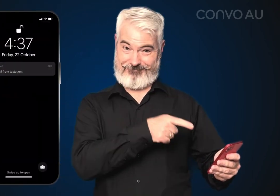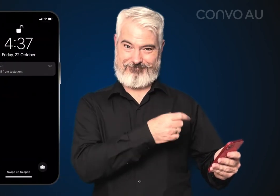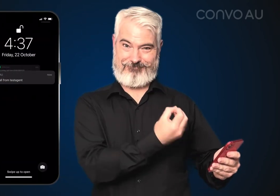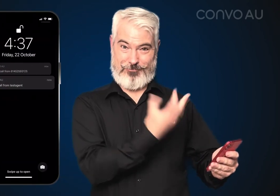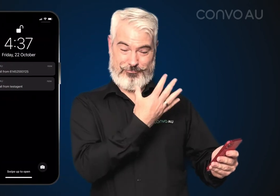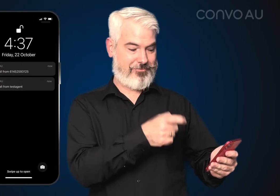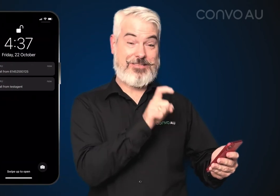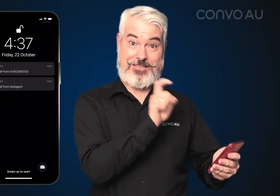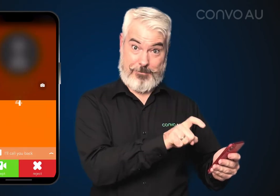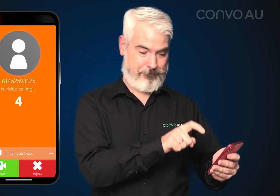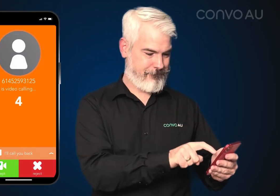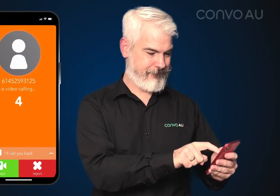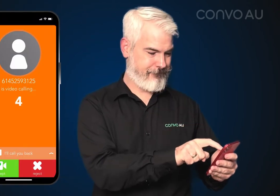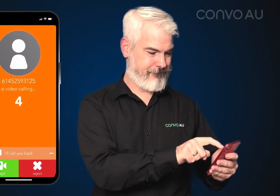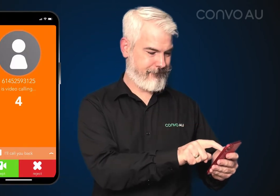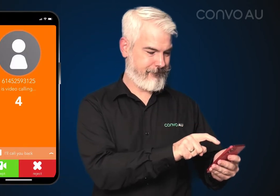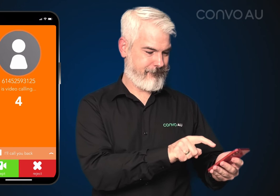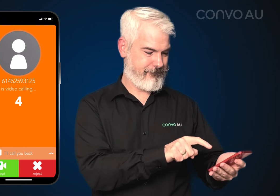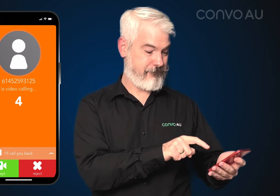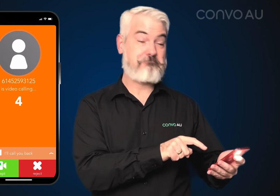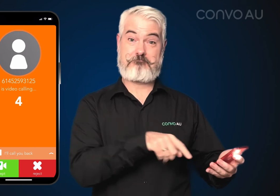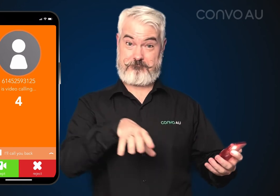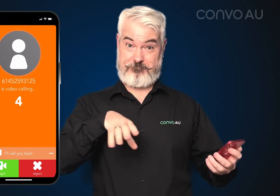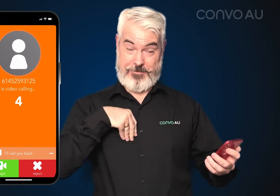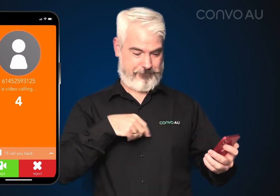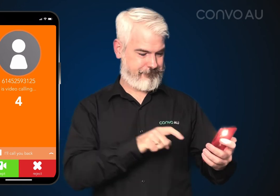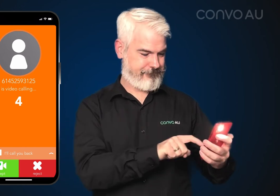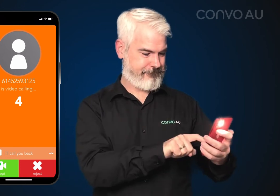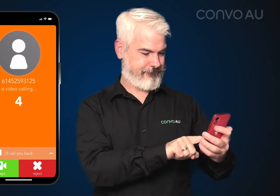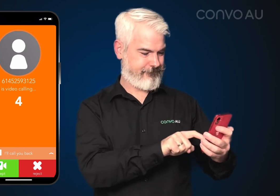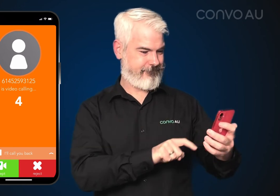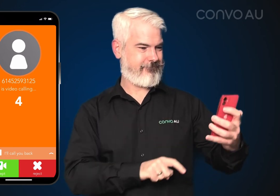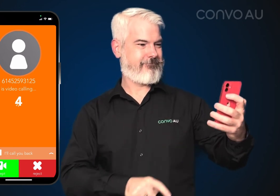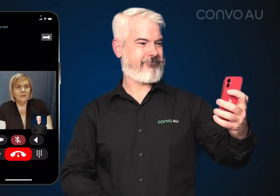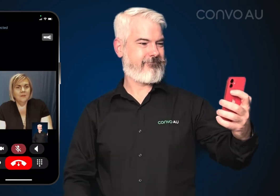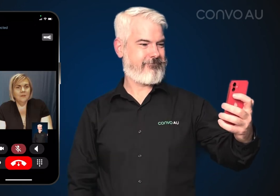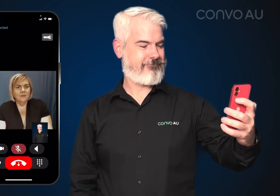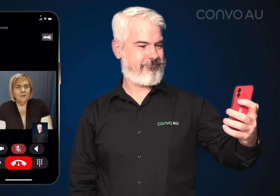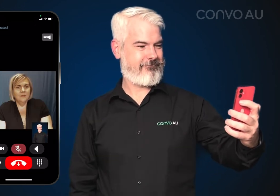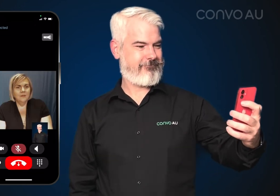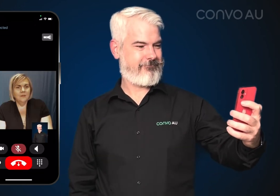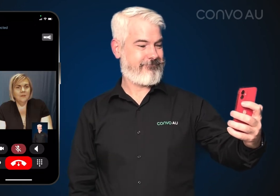Tap the notification to open our app, and answer the call.